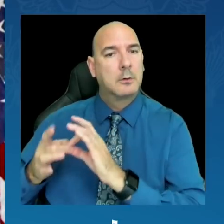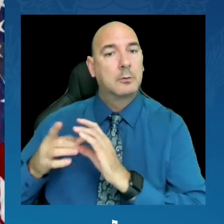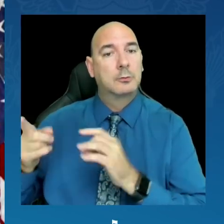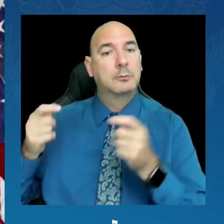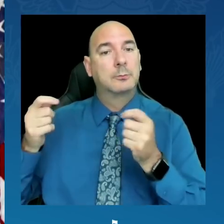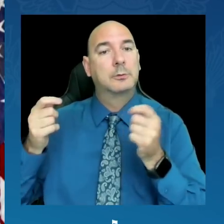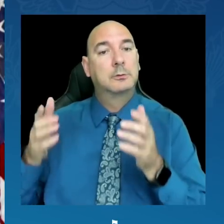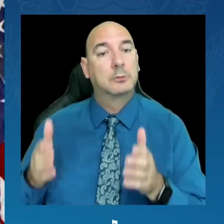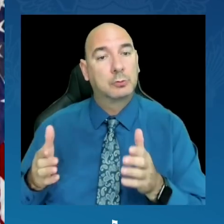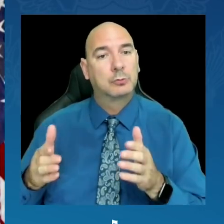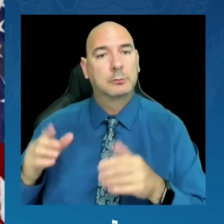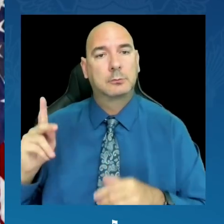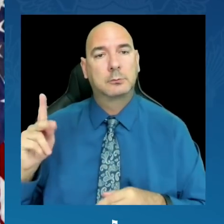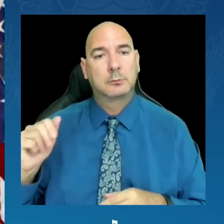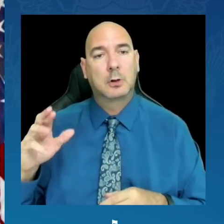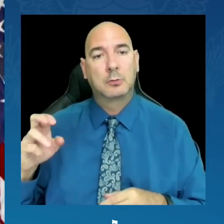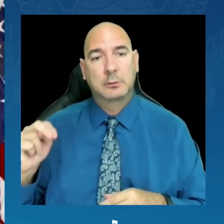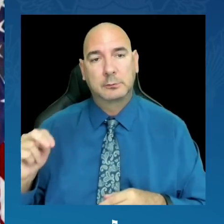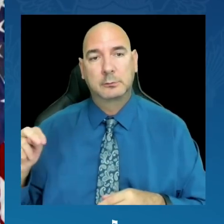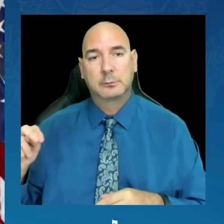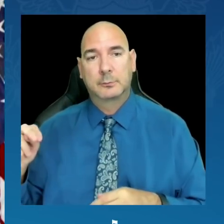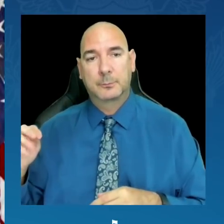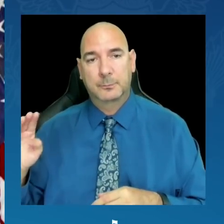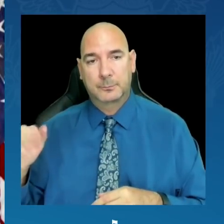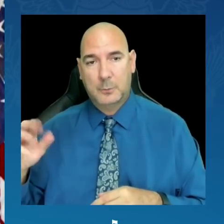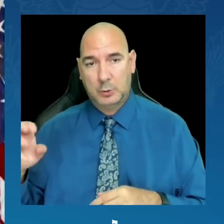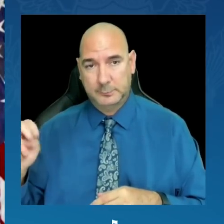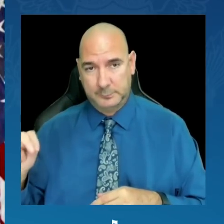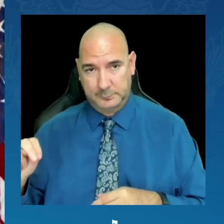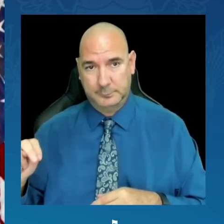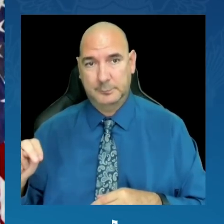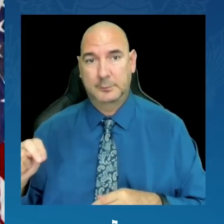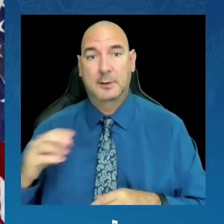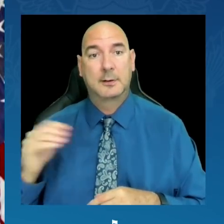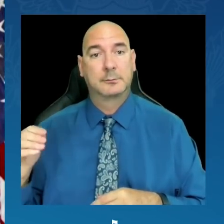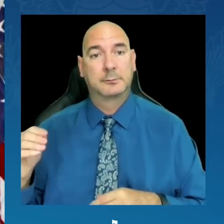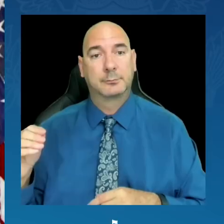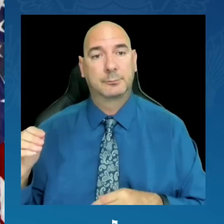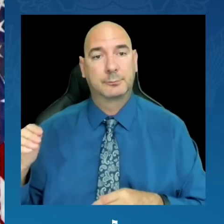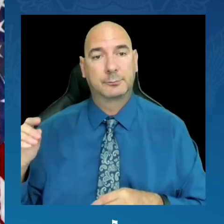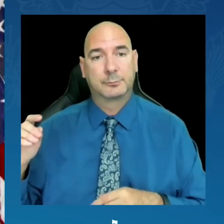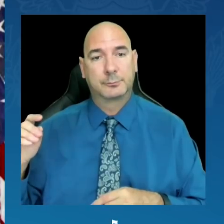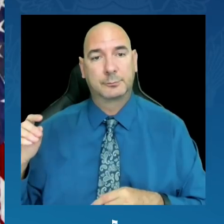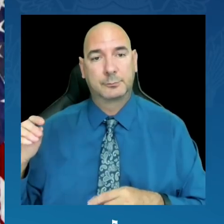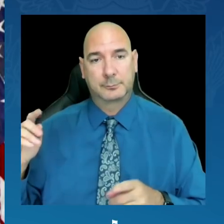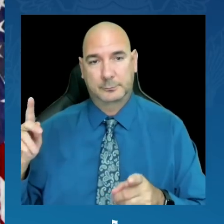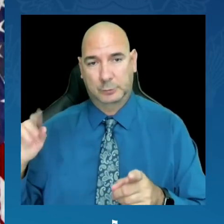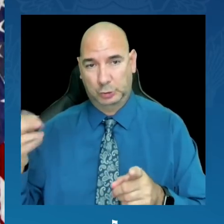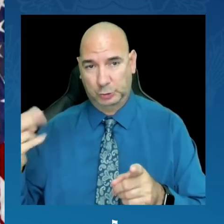Carol Johnson and Undersecretary Gil Cisneros, who have long been valued partners in this work.